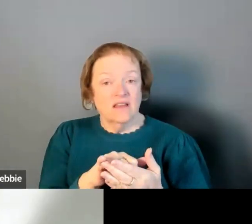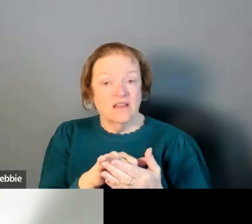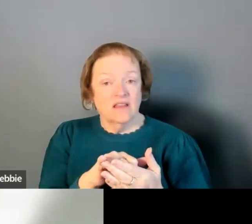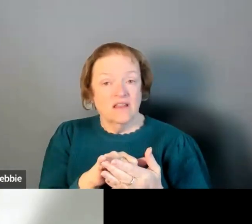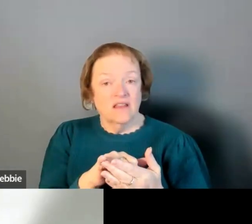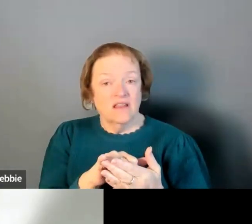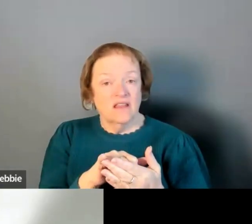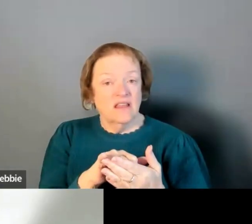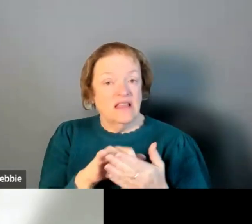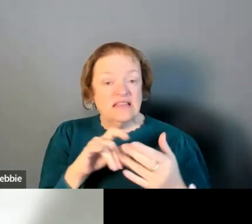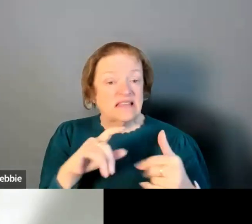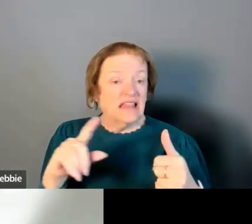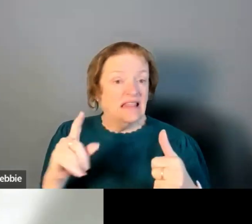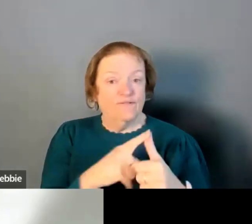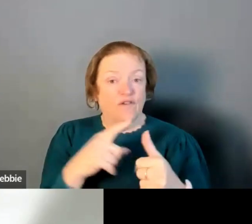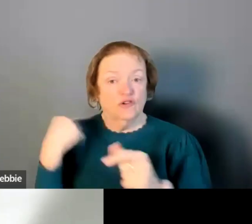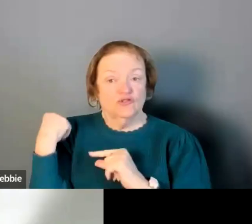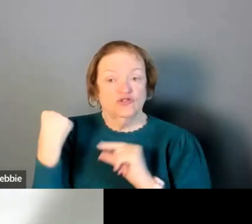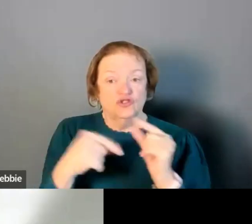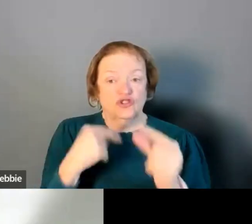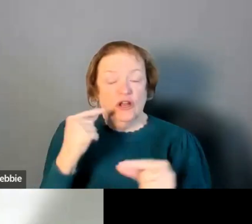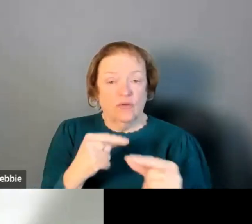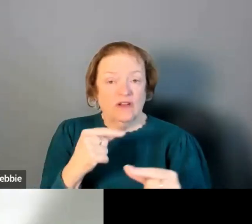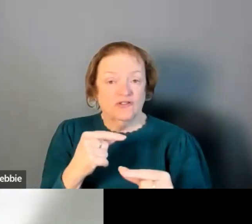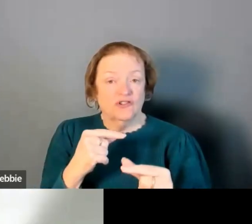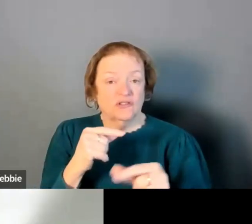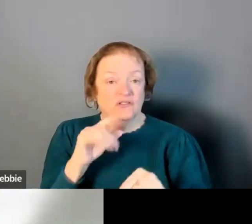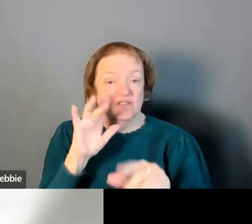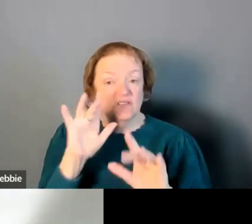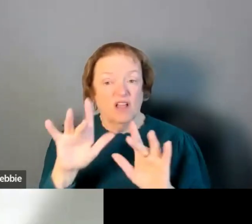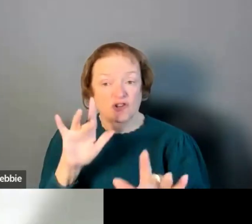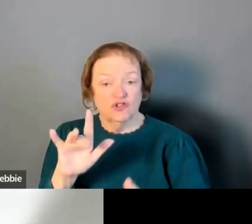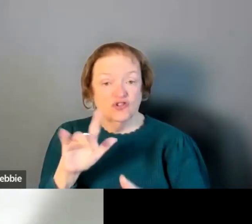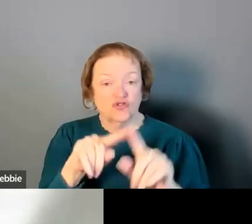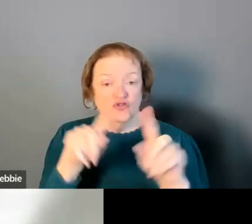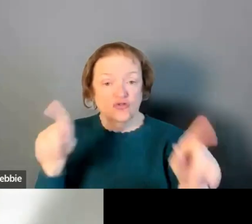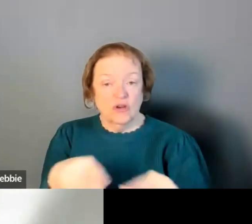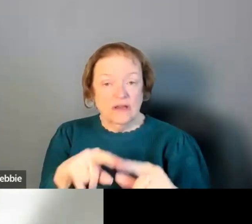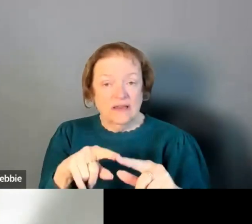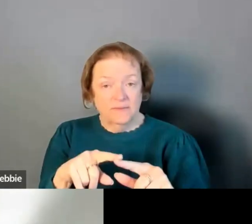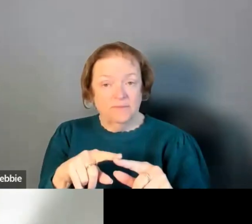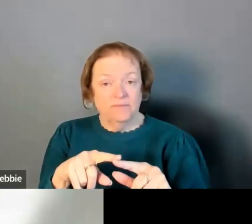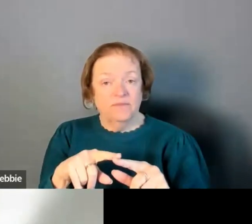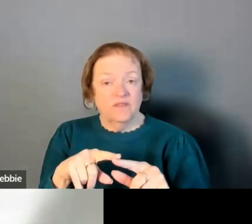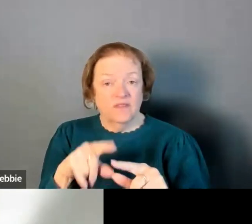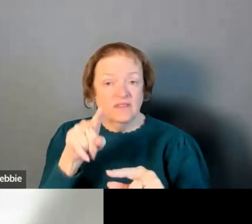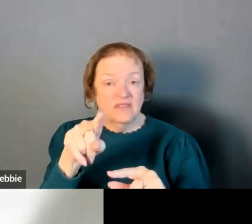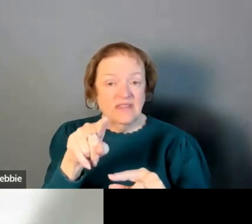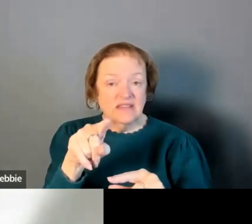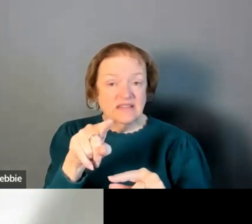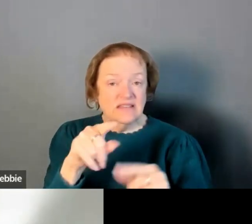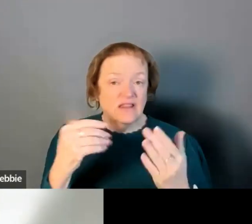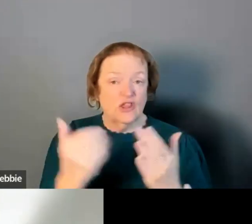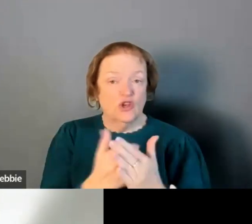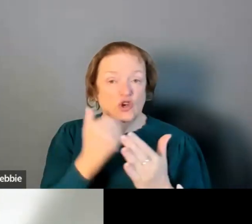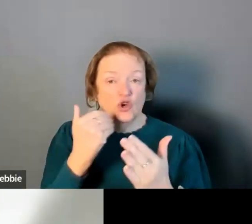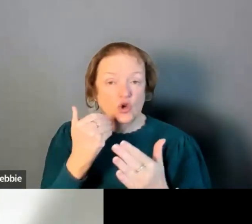the first generation Roger touchscreens, this one that I am showing you right now, yes, this is mine, this is the new touchscreen, the touchscreen 3, which I am